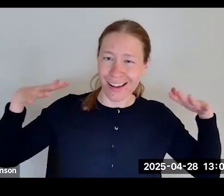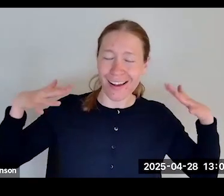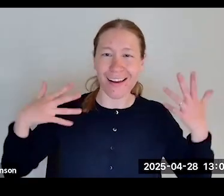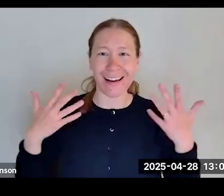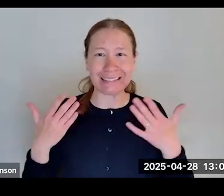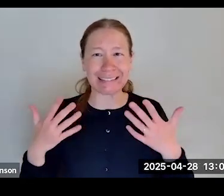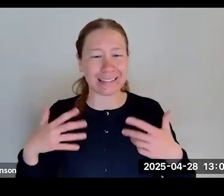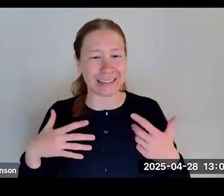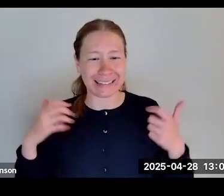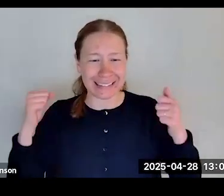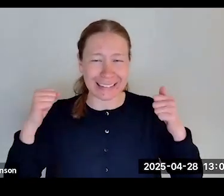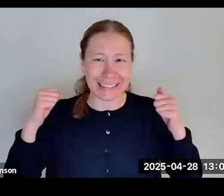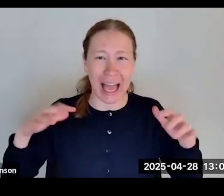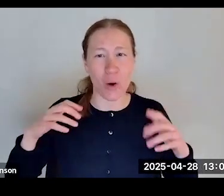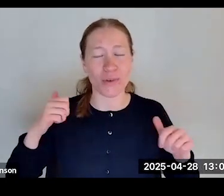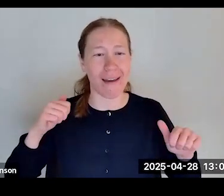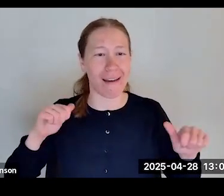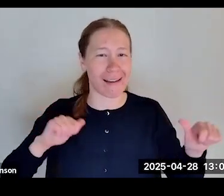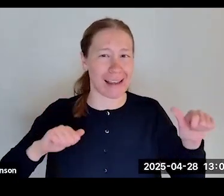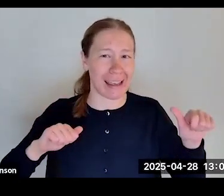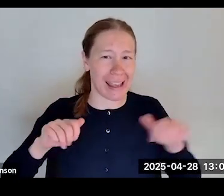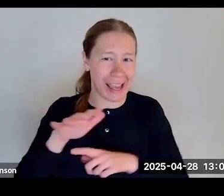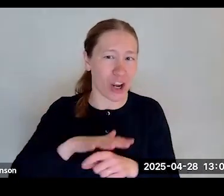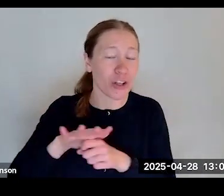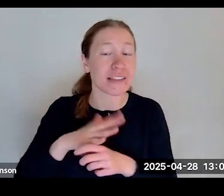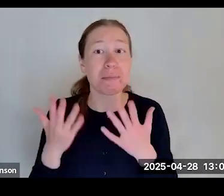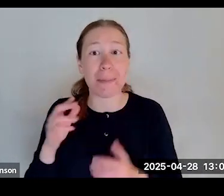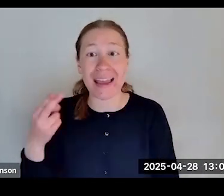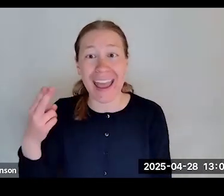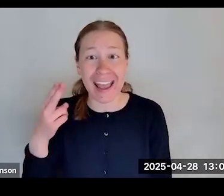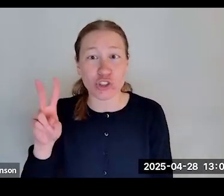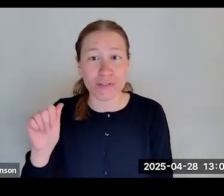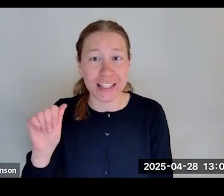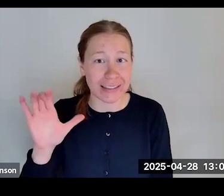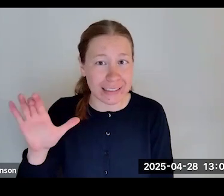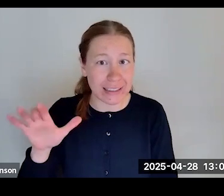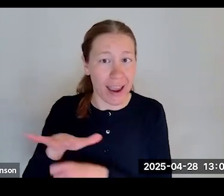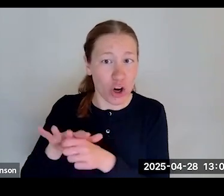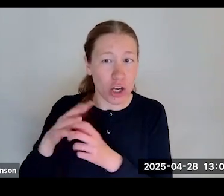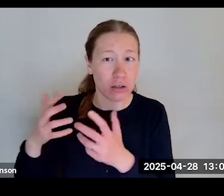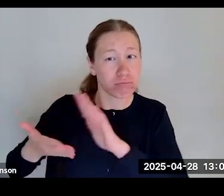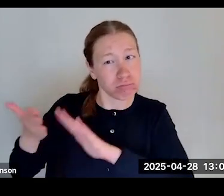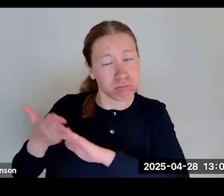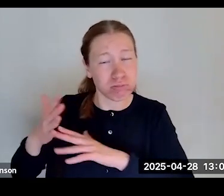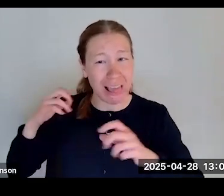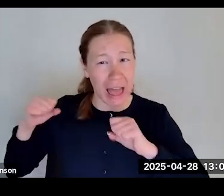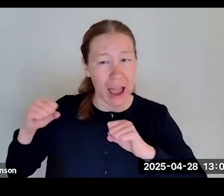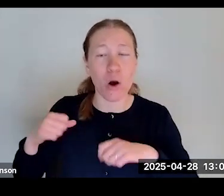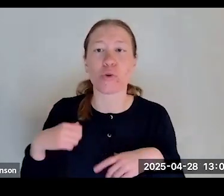from those louder HVAC systems or heavy traffic areas if people walk through often? Can we provide noise canceling headphones